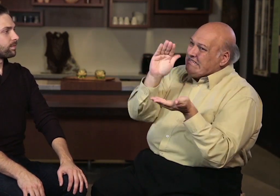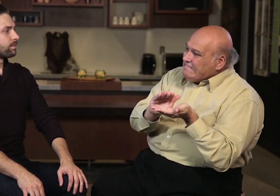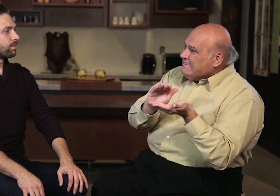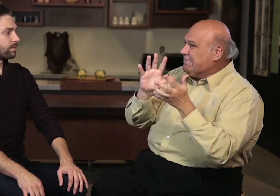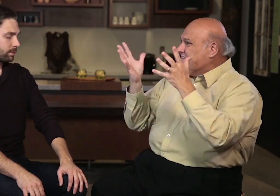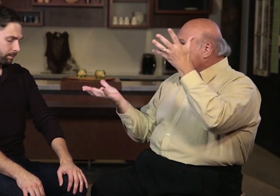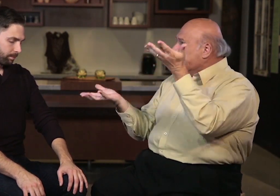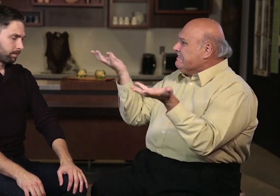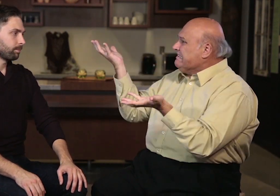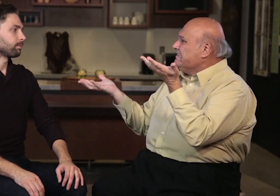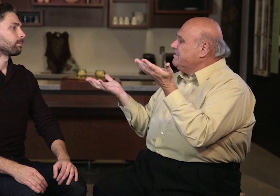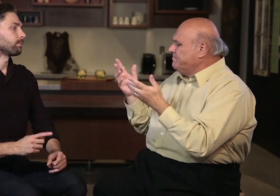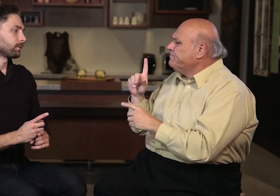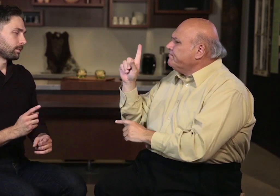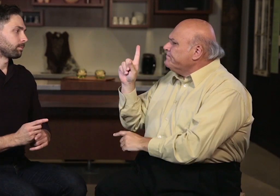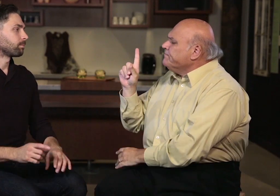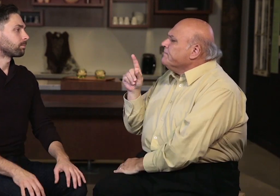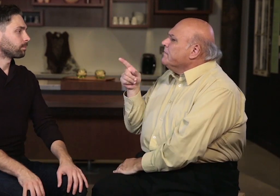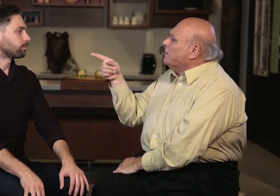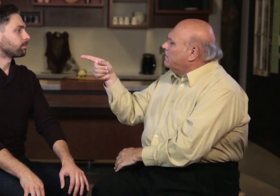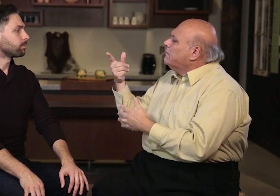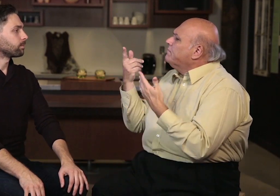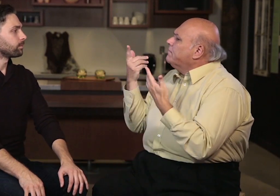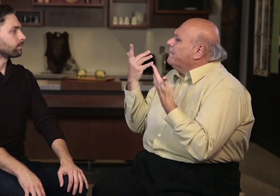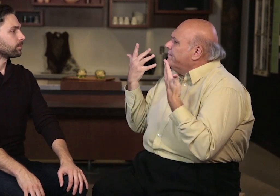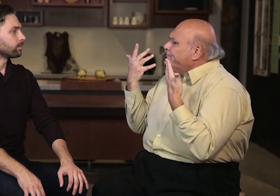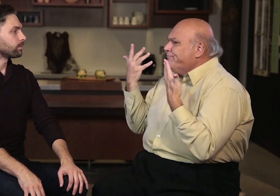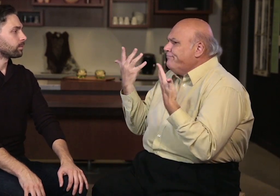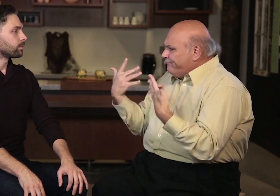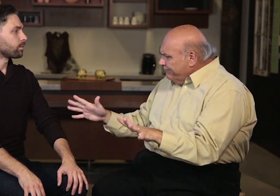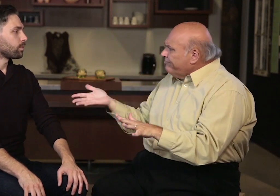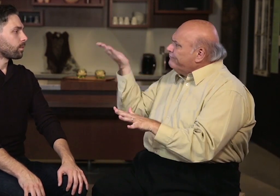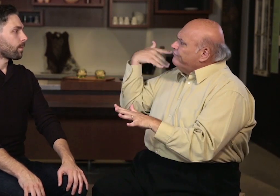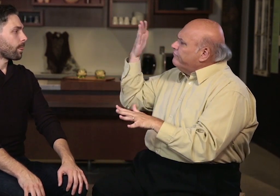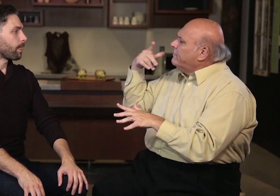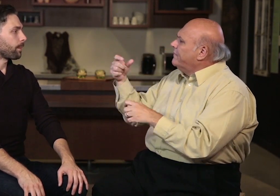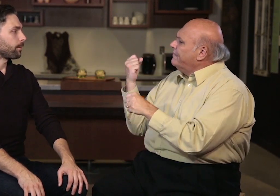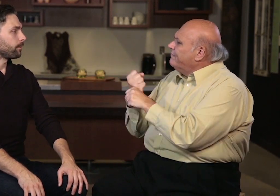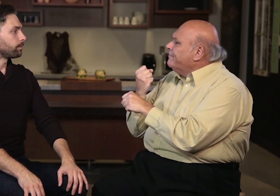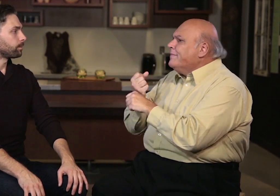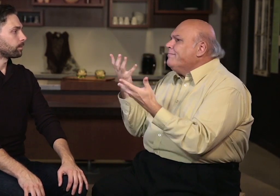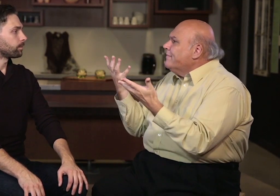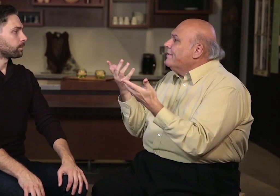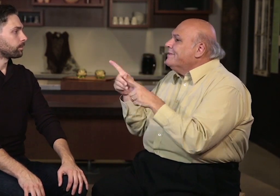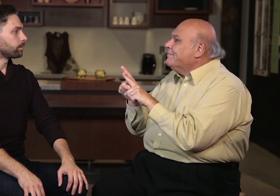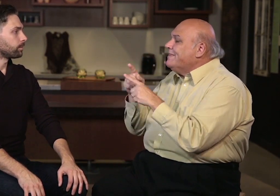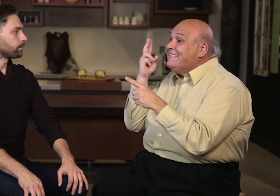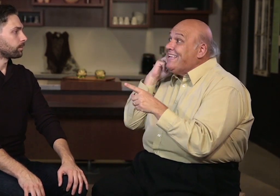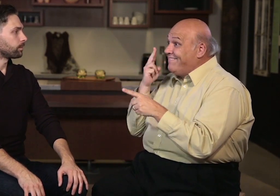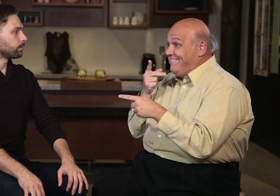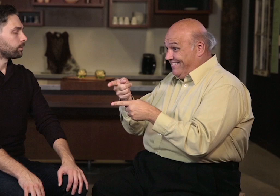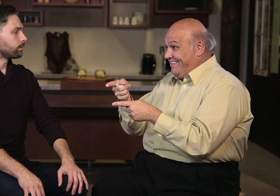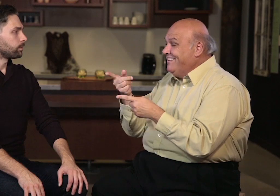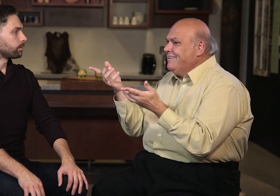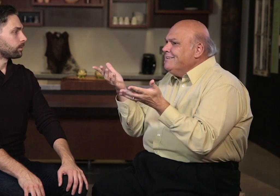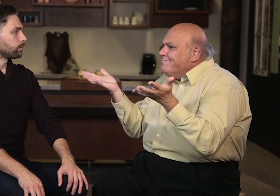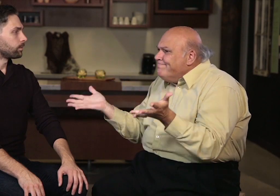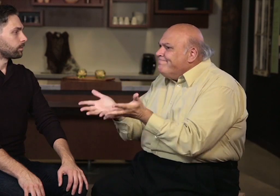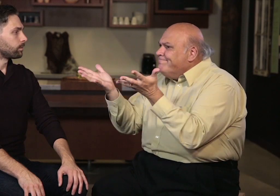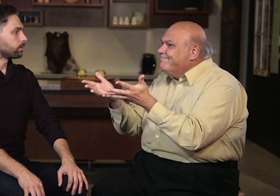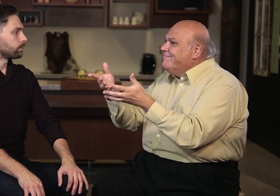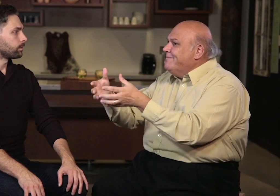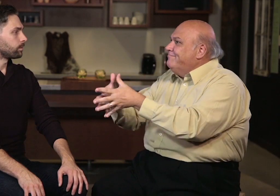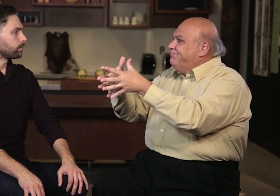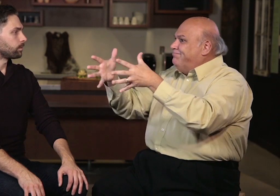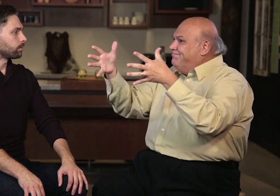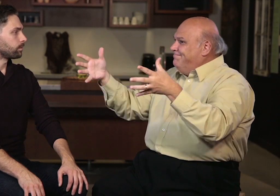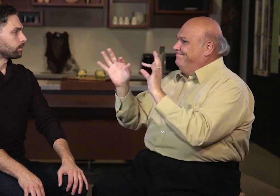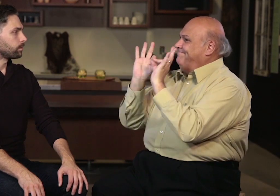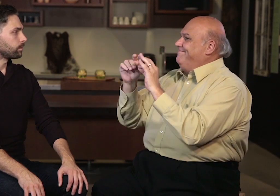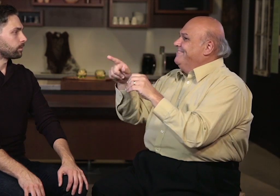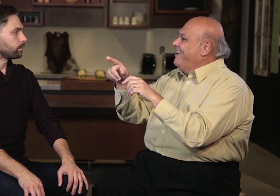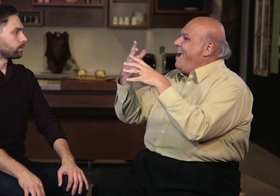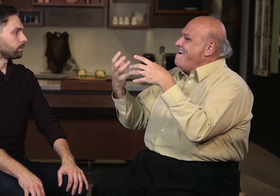spend more money than others. You have worked with Deaf people to start their own businesses. Could you tell